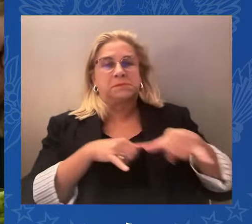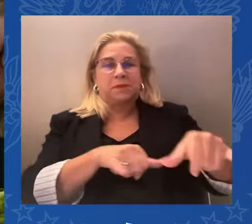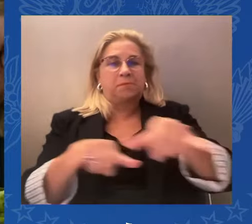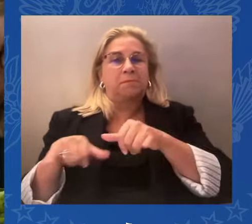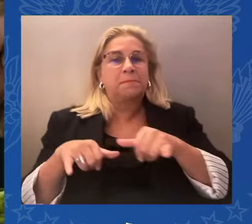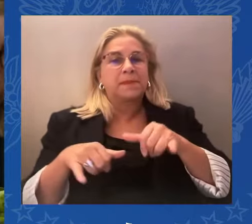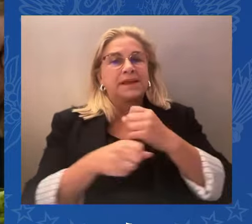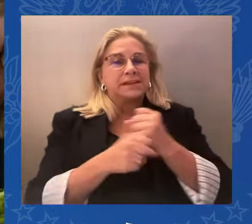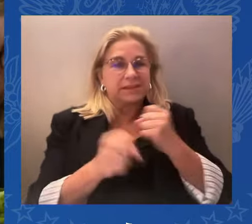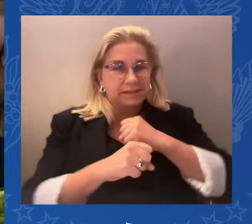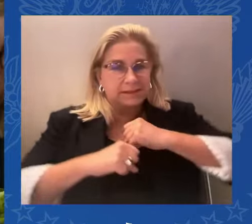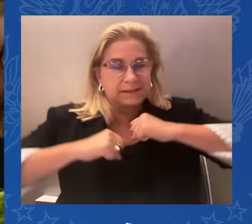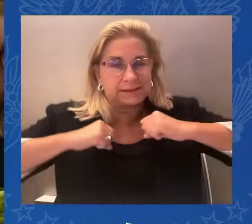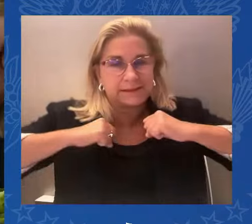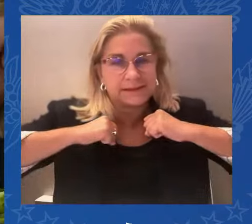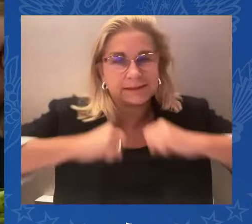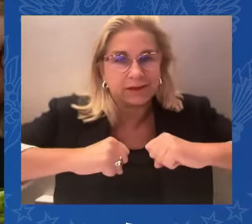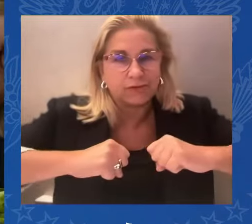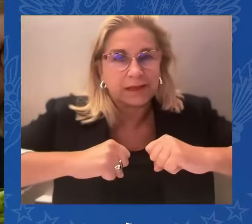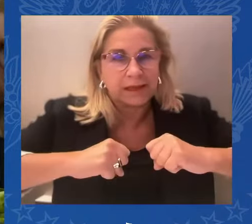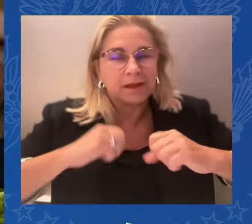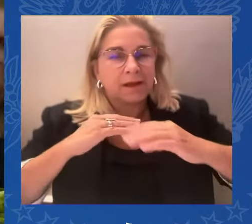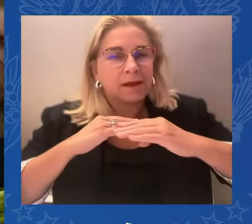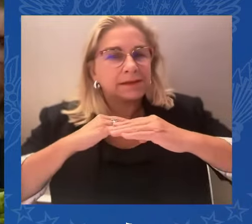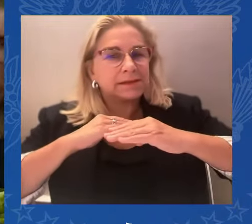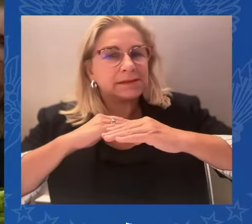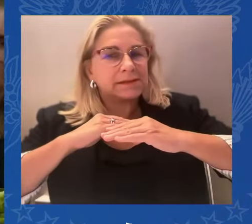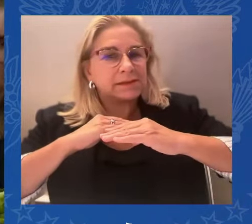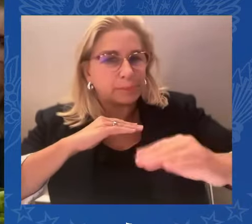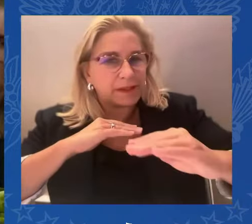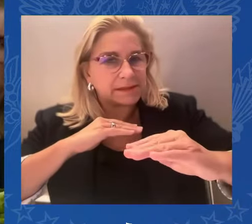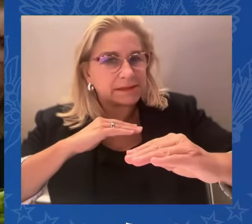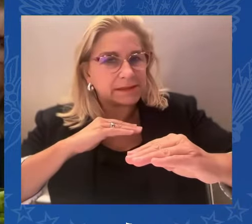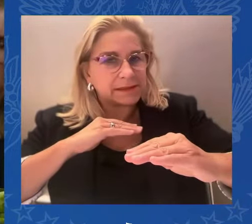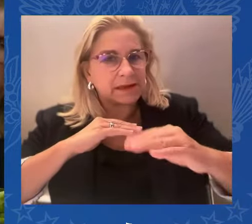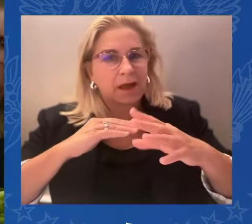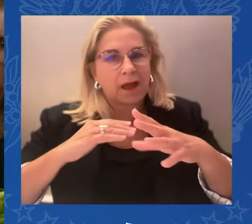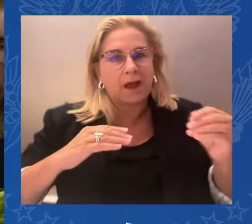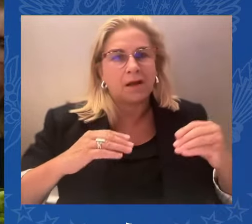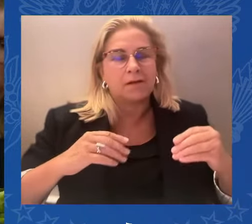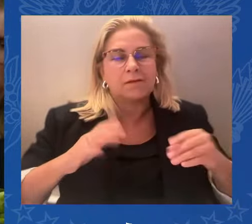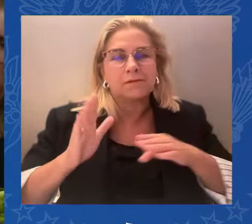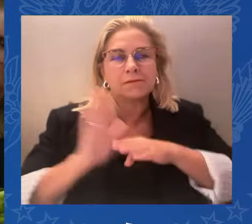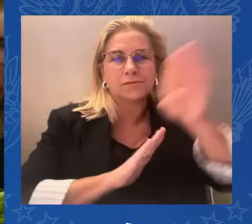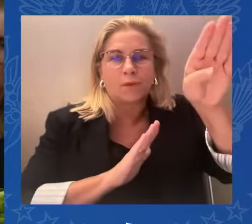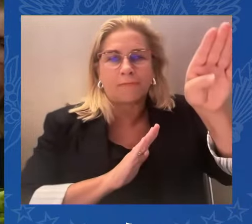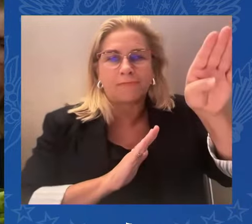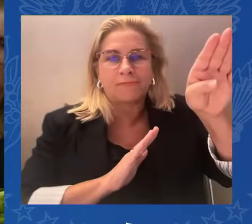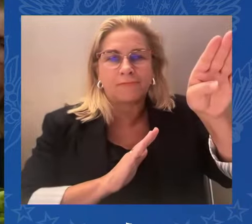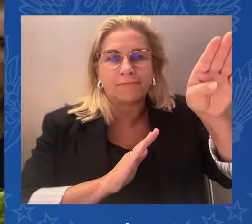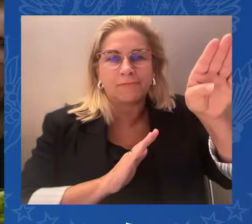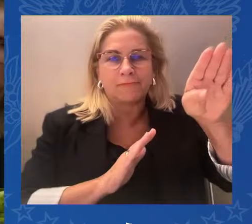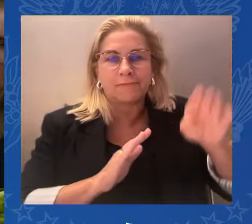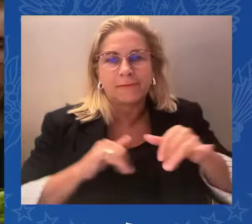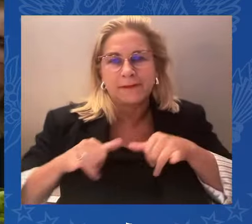as well as shared prosperity in our region. The Quad is about practical,